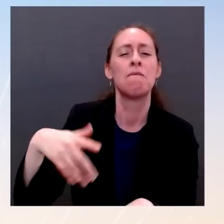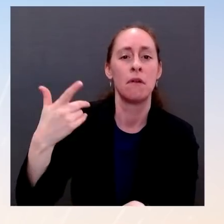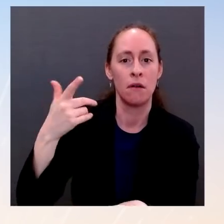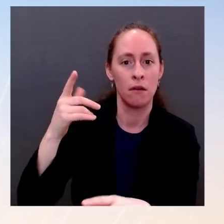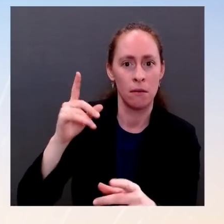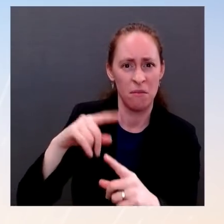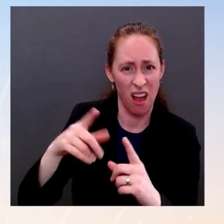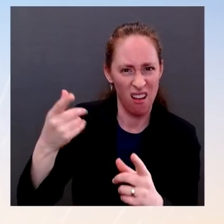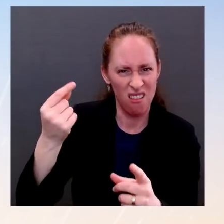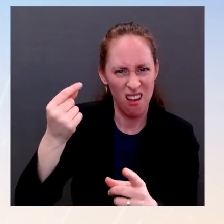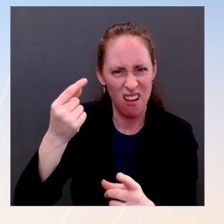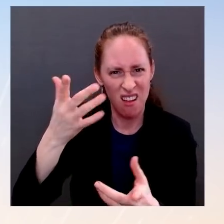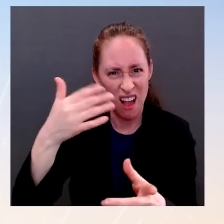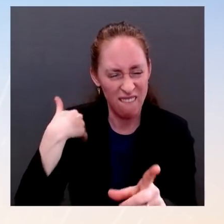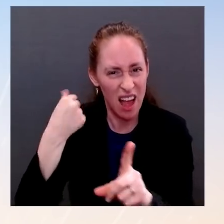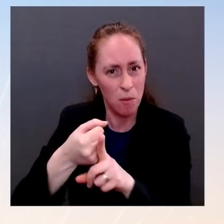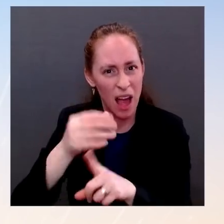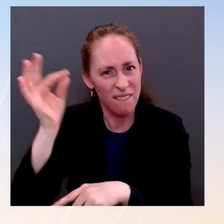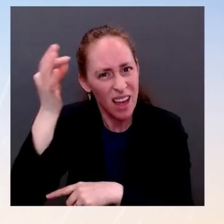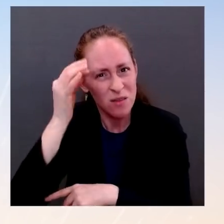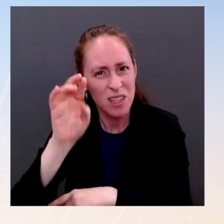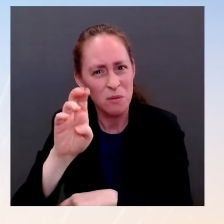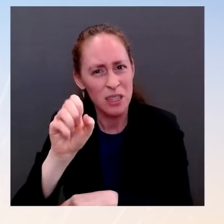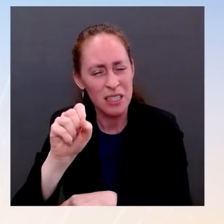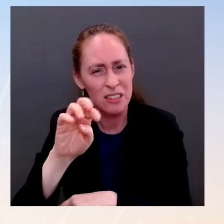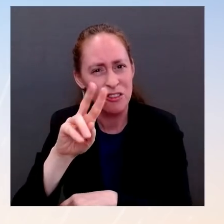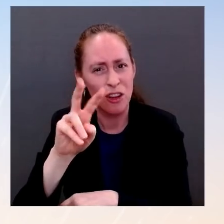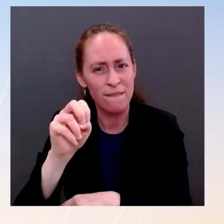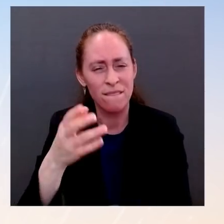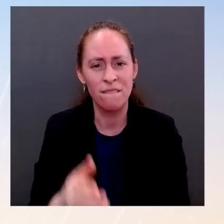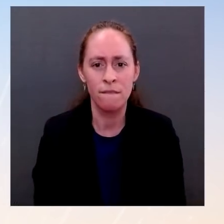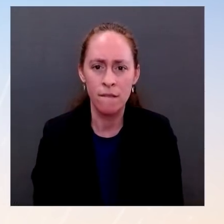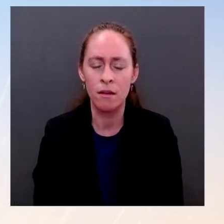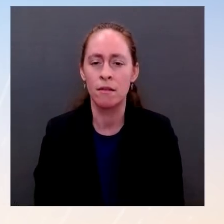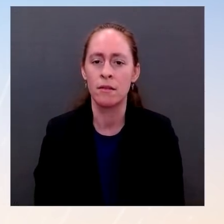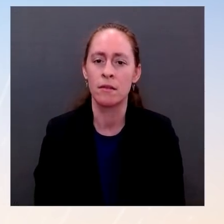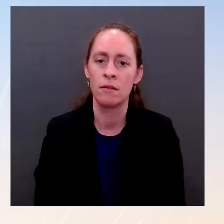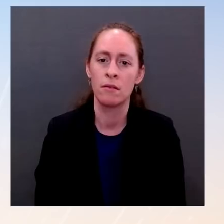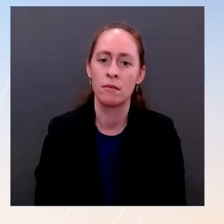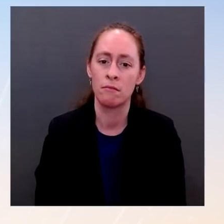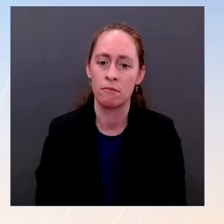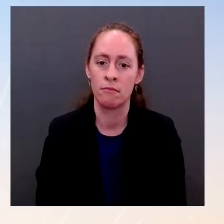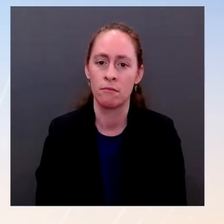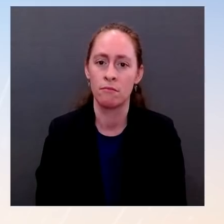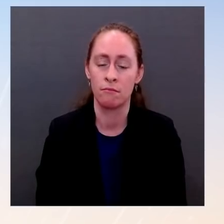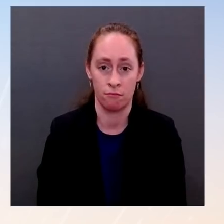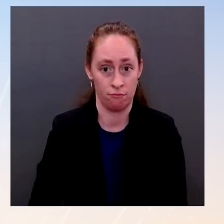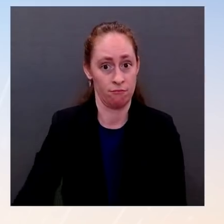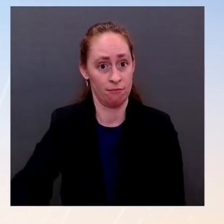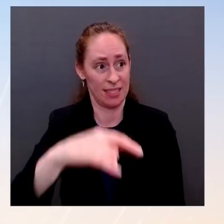most people agree that inflation and costs are the top -- if not one of the top --